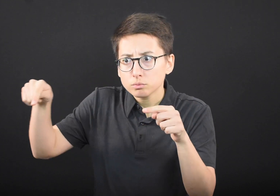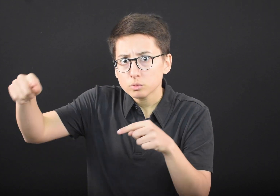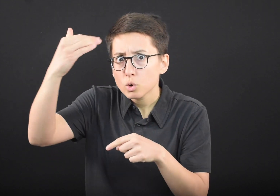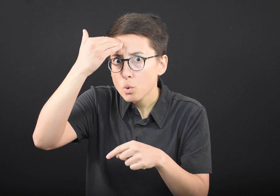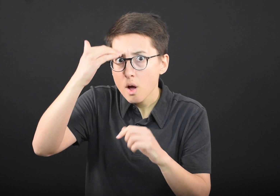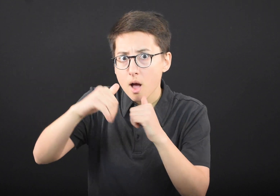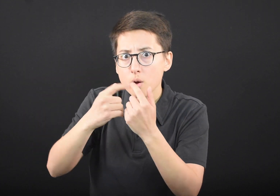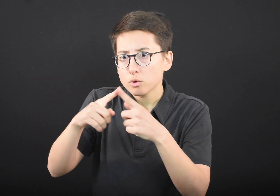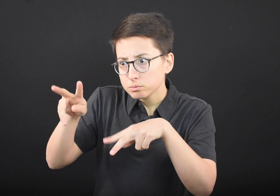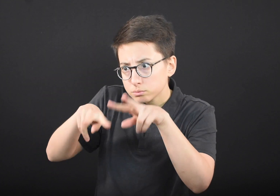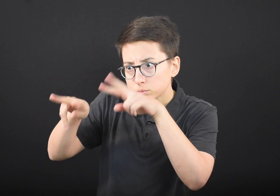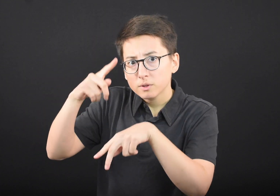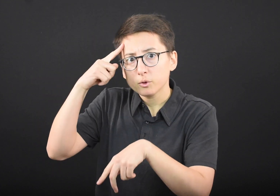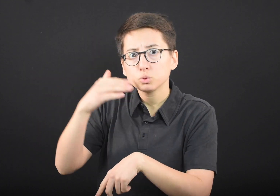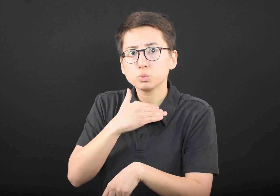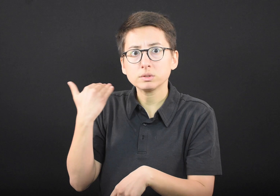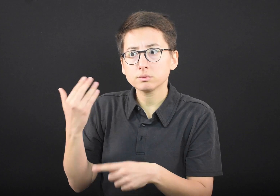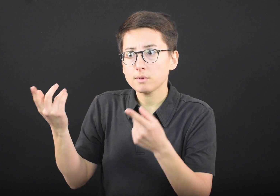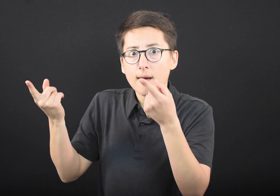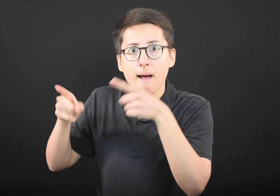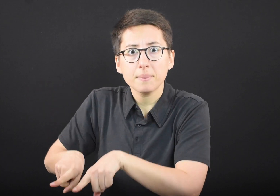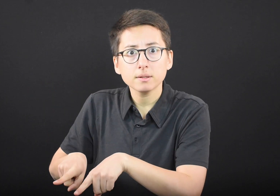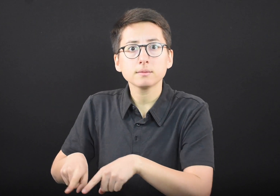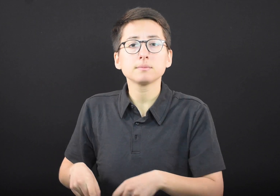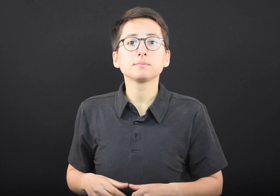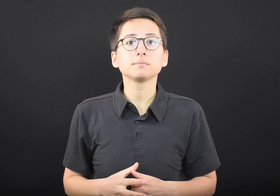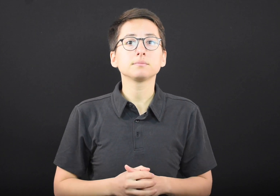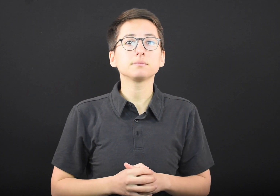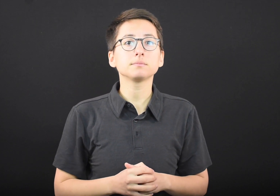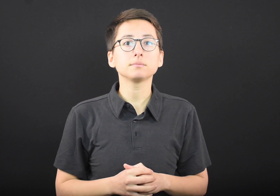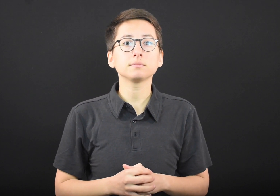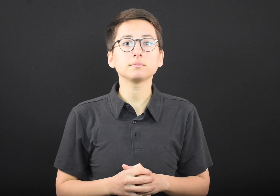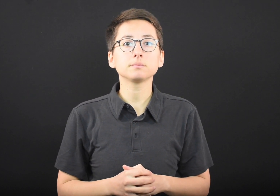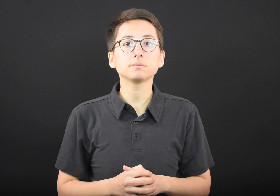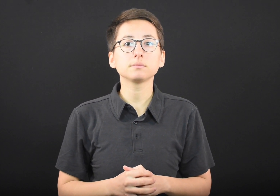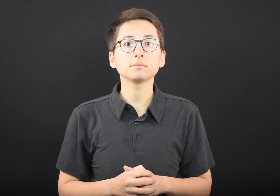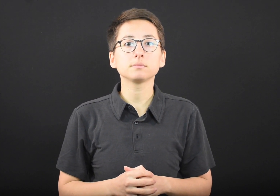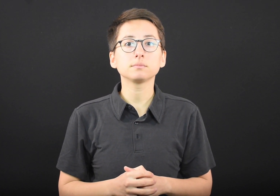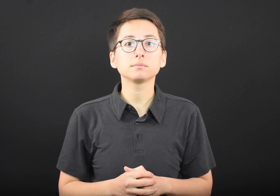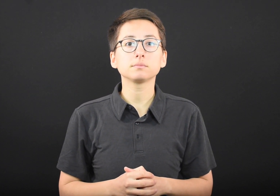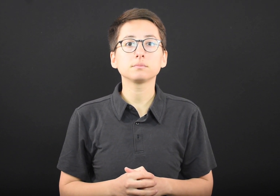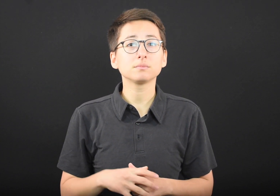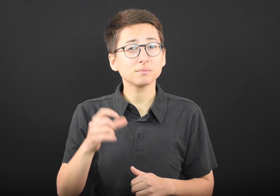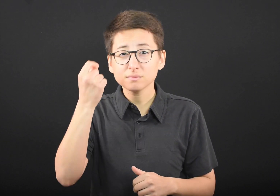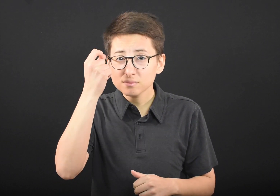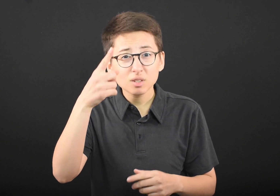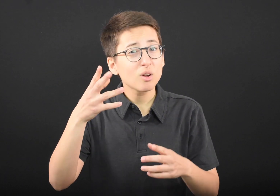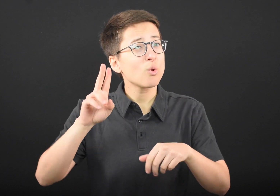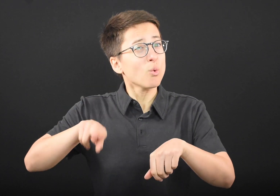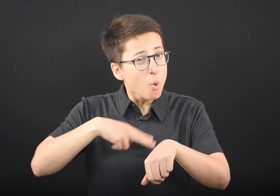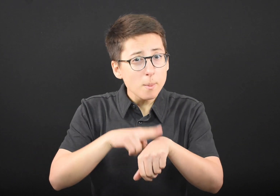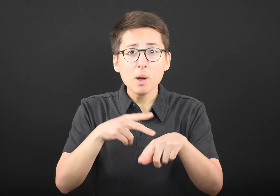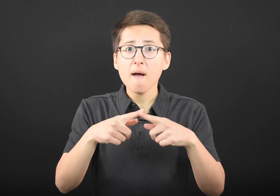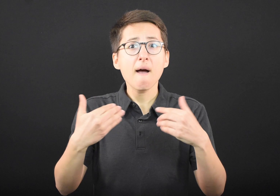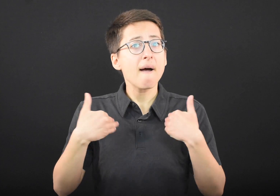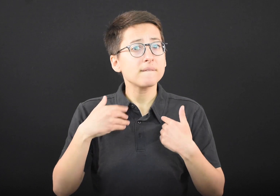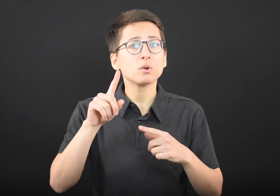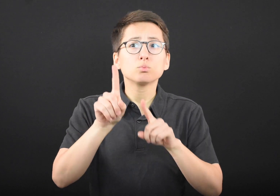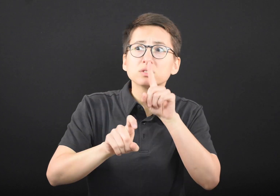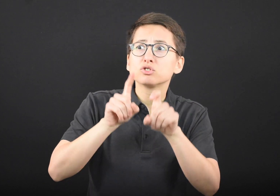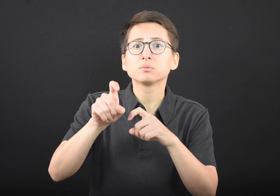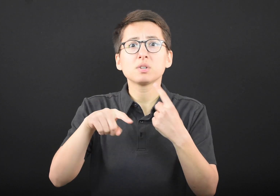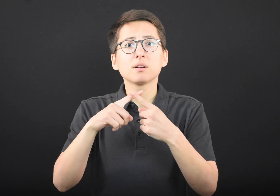to look out for even such a rare occurrence. ● All that said, it is natural to have questions